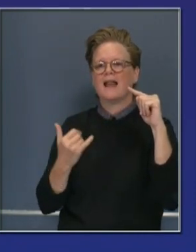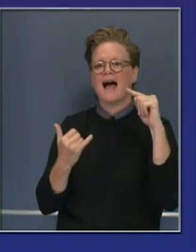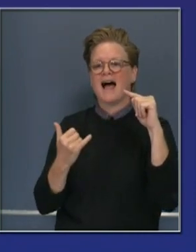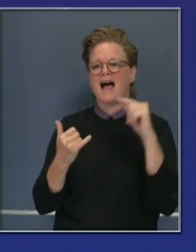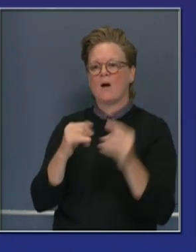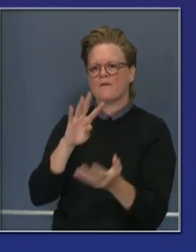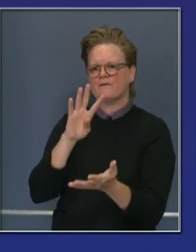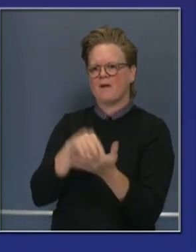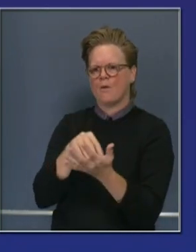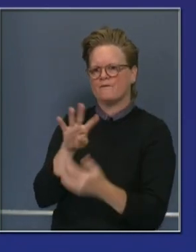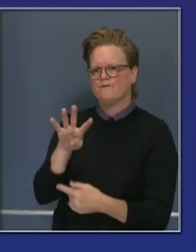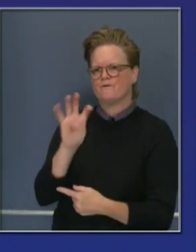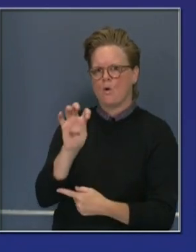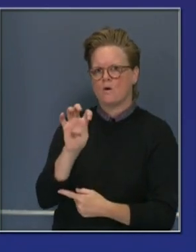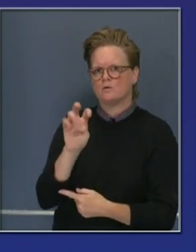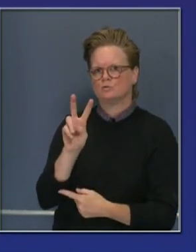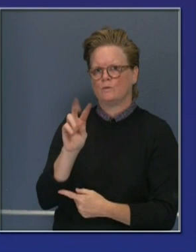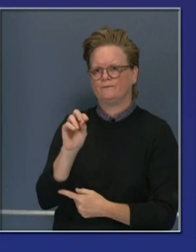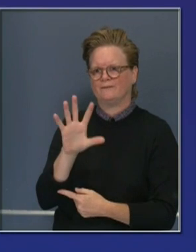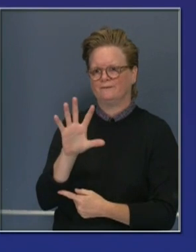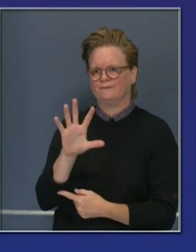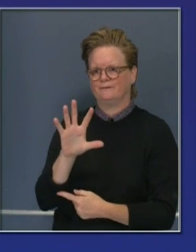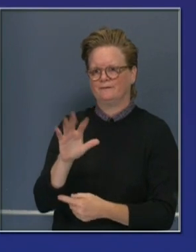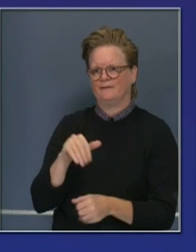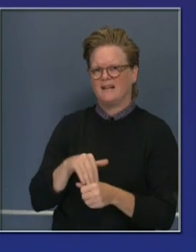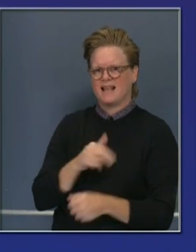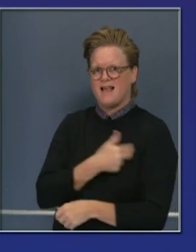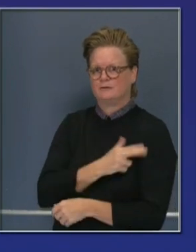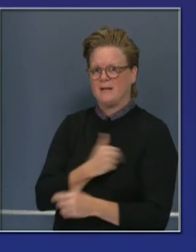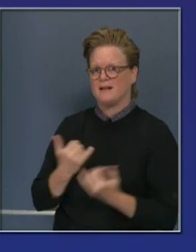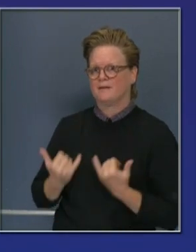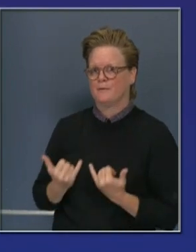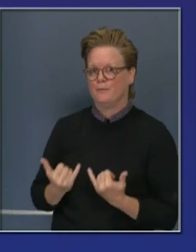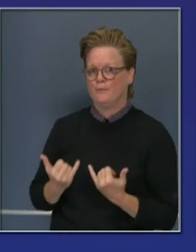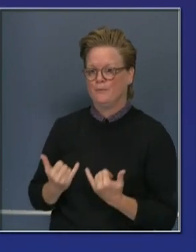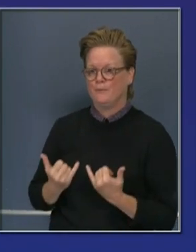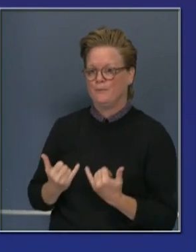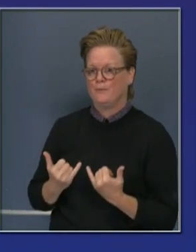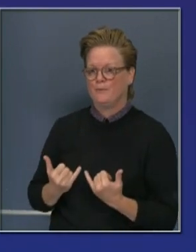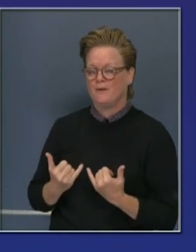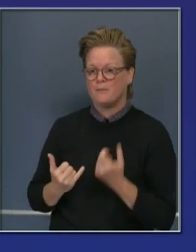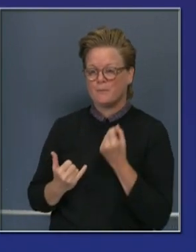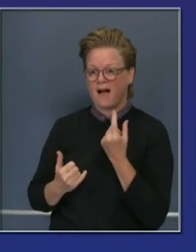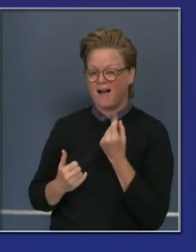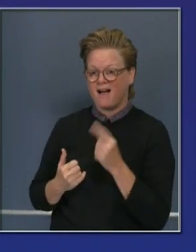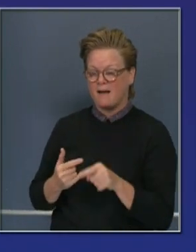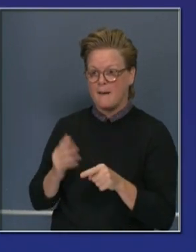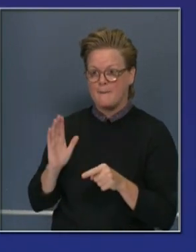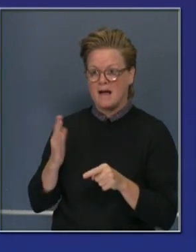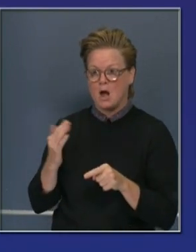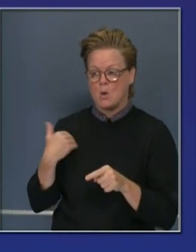AND ALTHOUGH WE HAVE COME DOWN NEARLY 40% OR JUST OVER 40% 4205 TODAY AND OUR HOSPITALS,